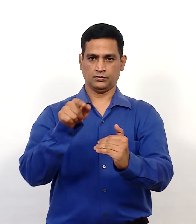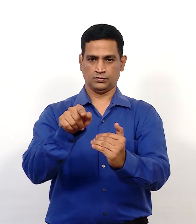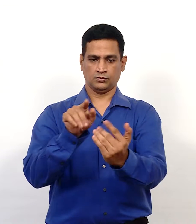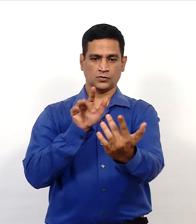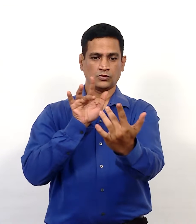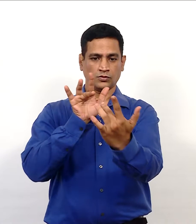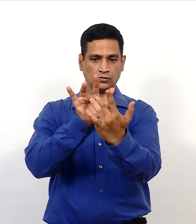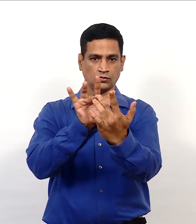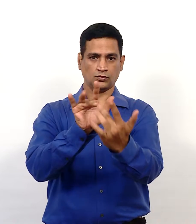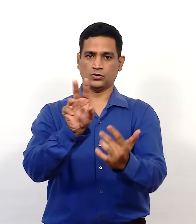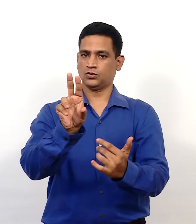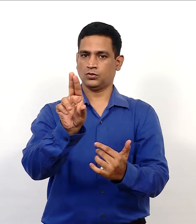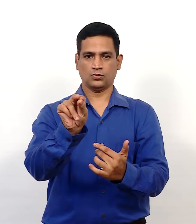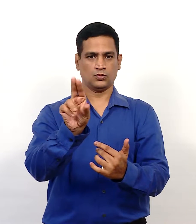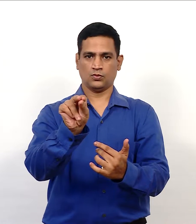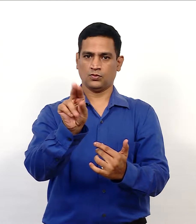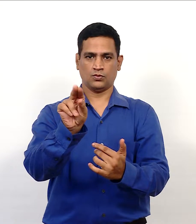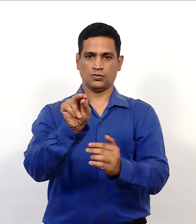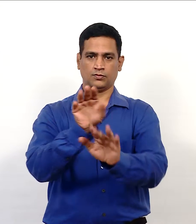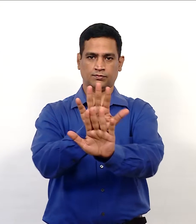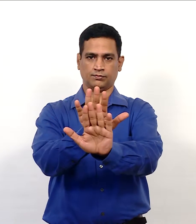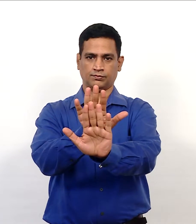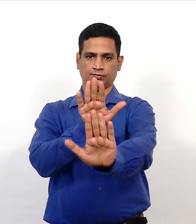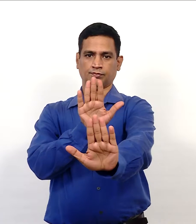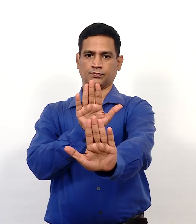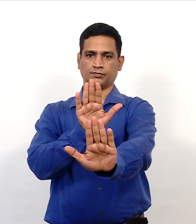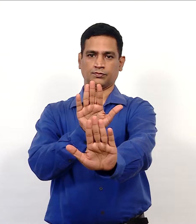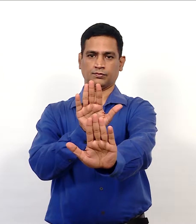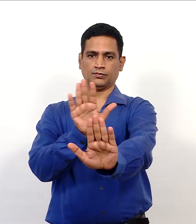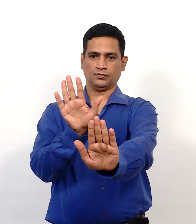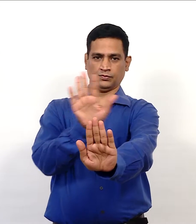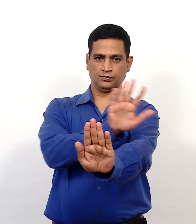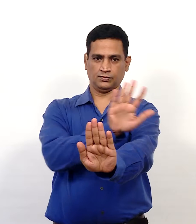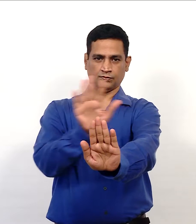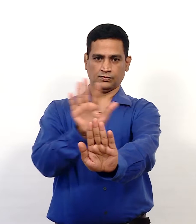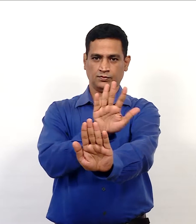ADITI , a non-contact switch